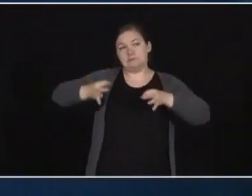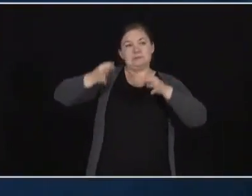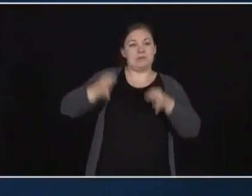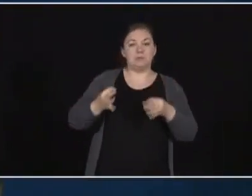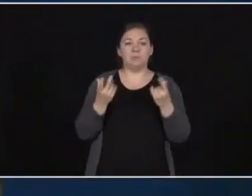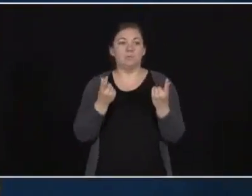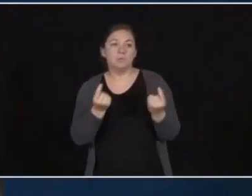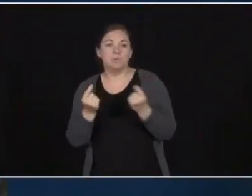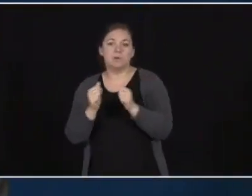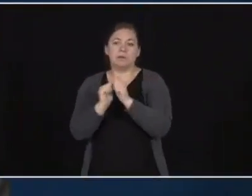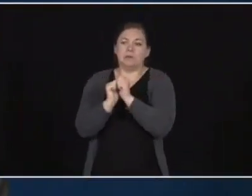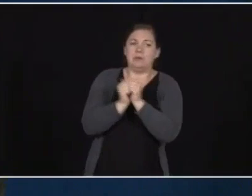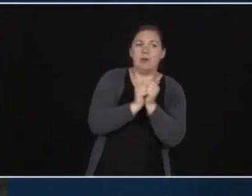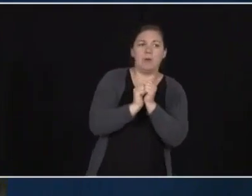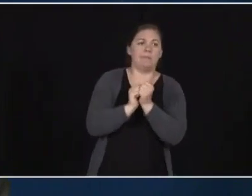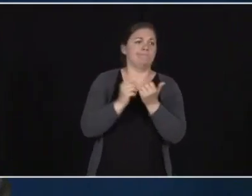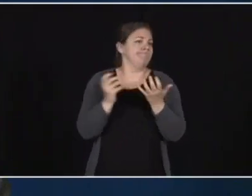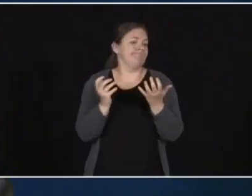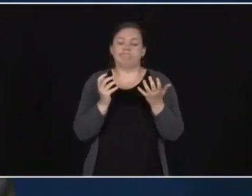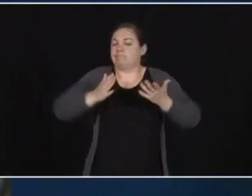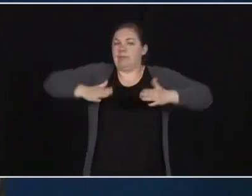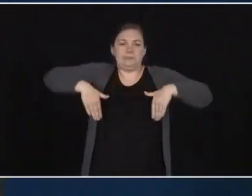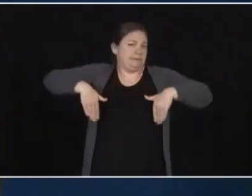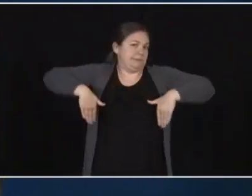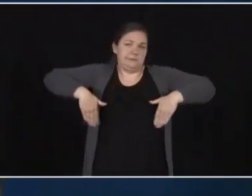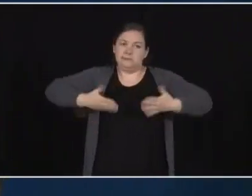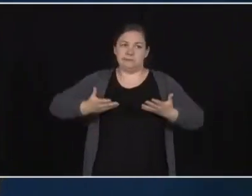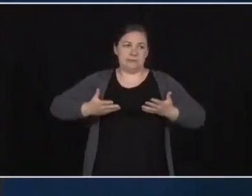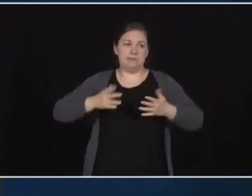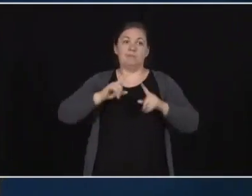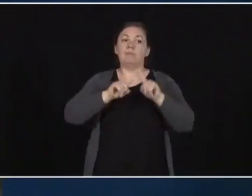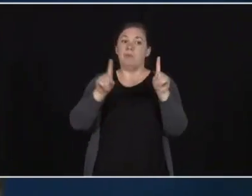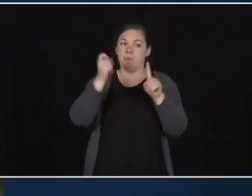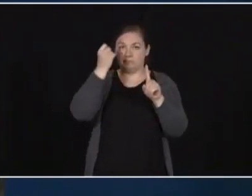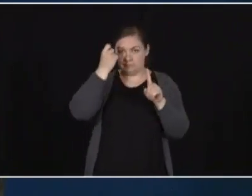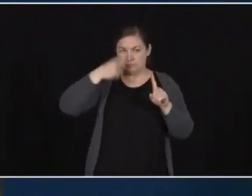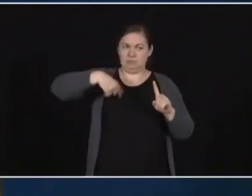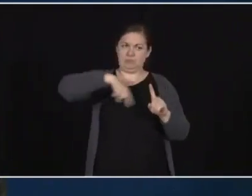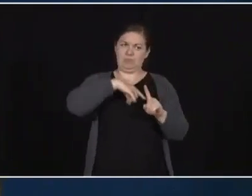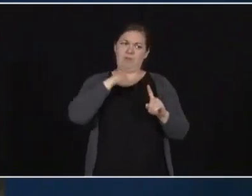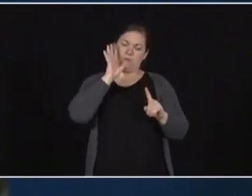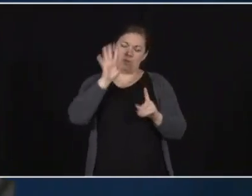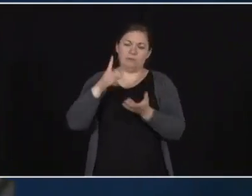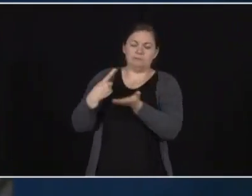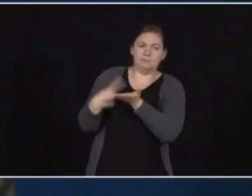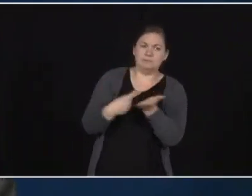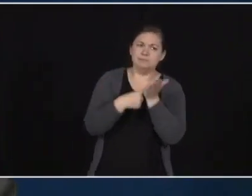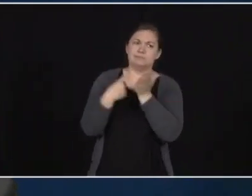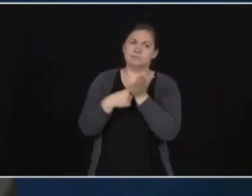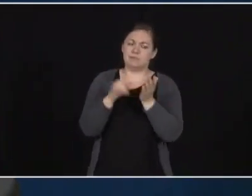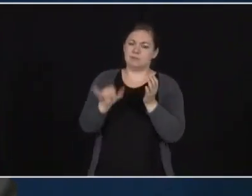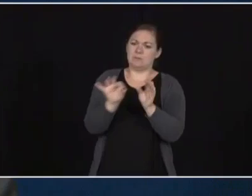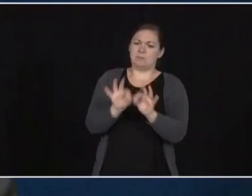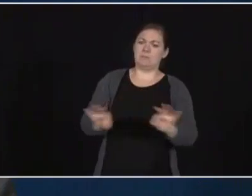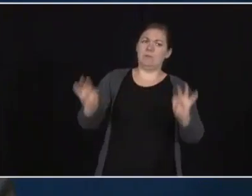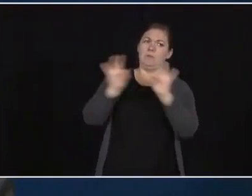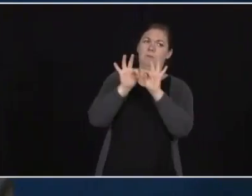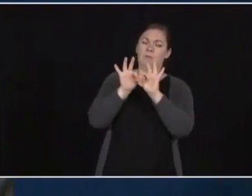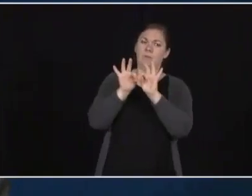This is something we Thank you for the question but this is something we've not determined yet. It is a live conversation